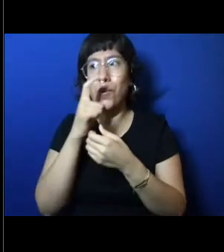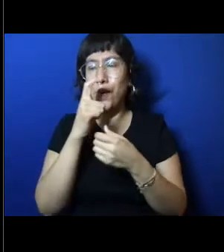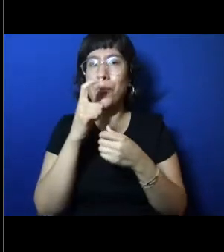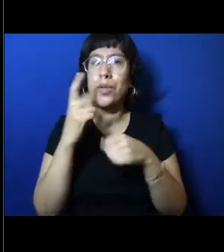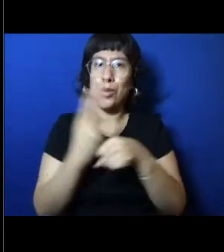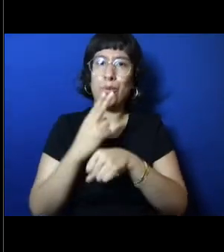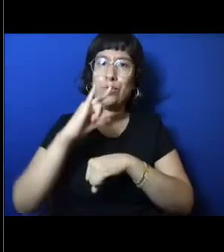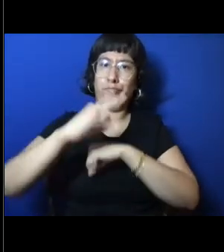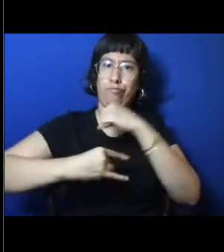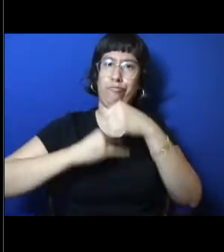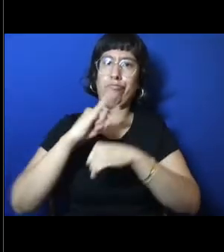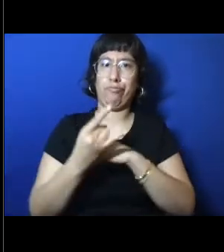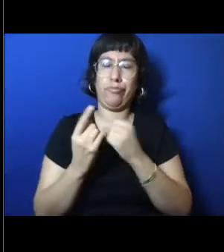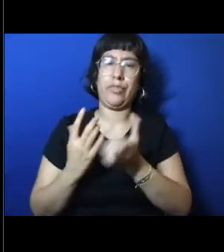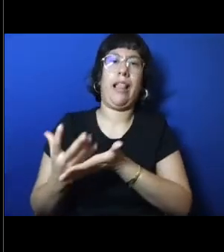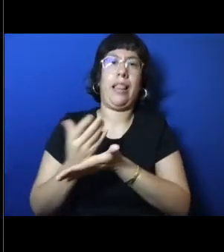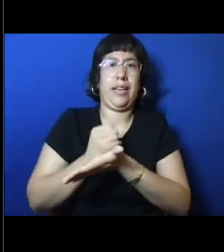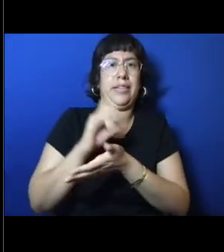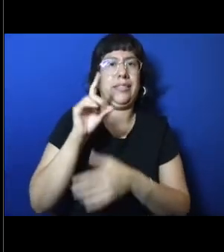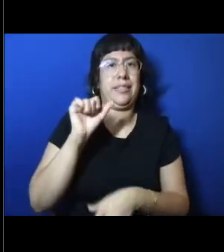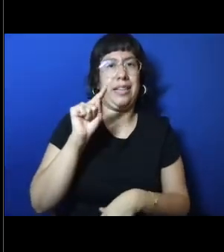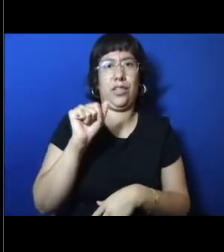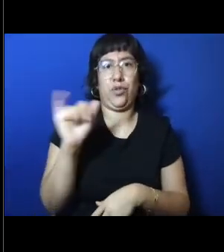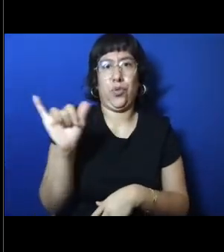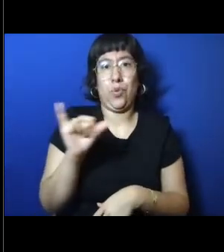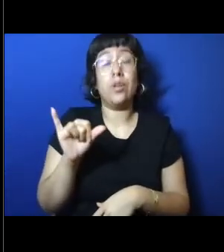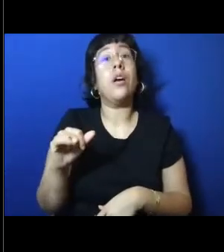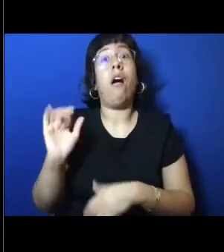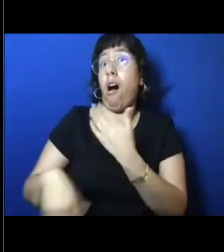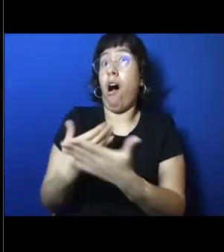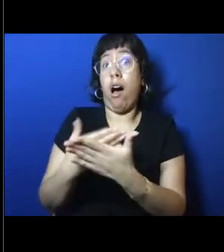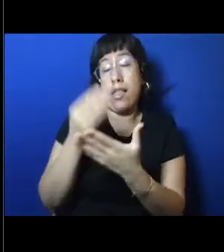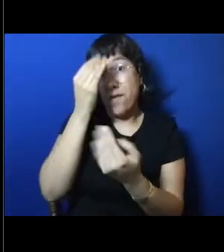And what we do is we take all this data and we put it into something, a mathematical model